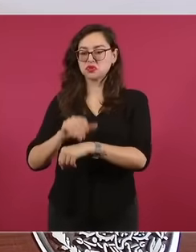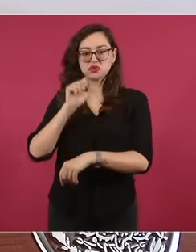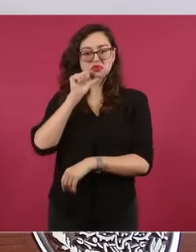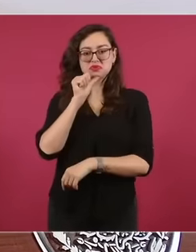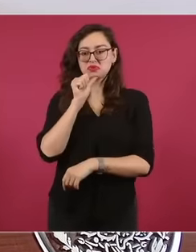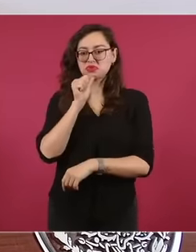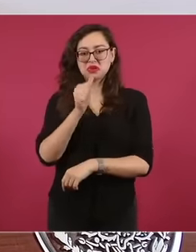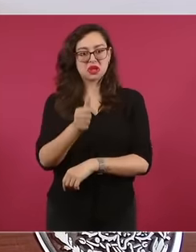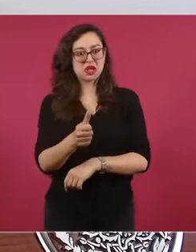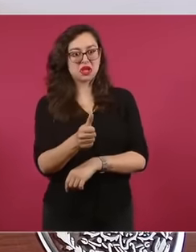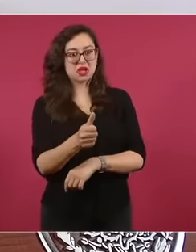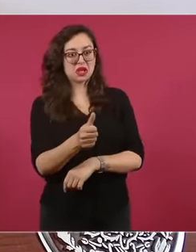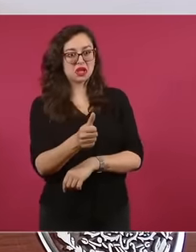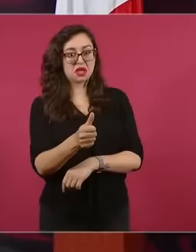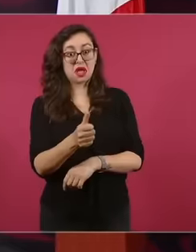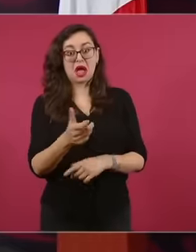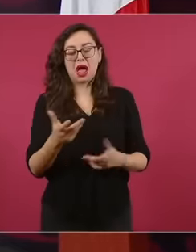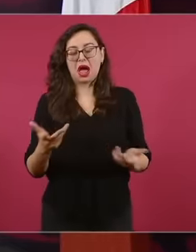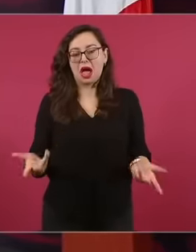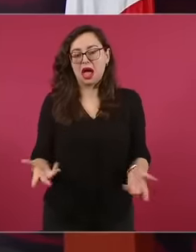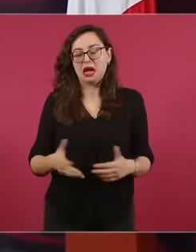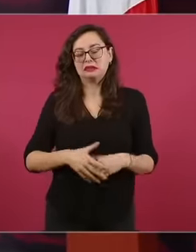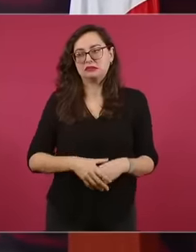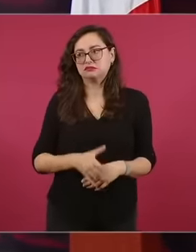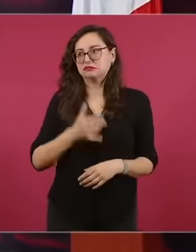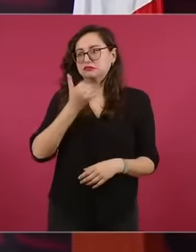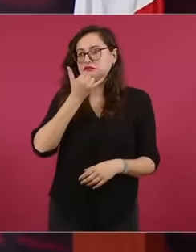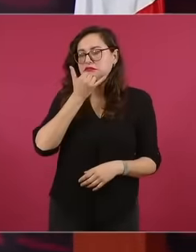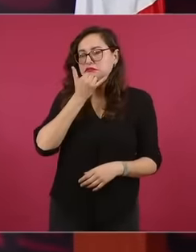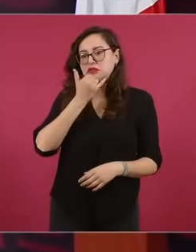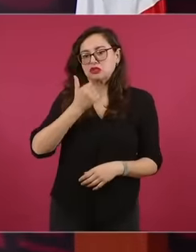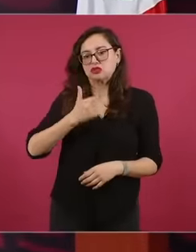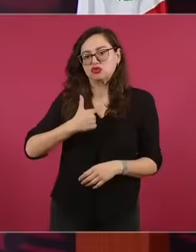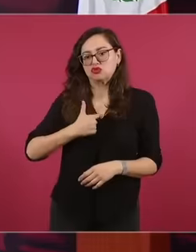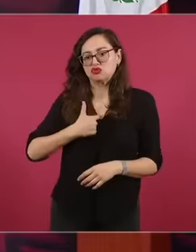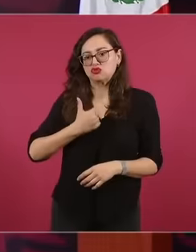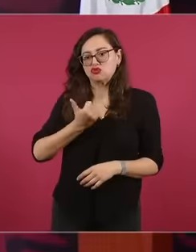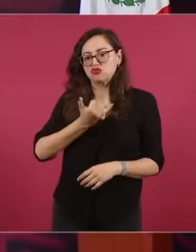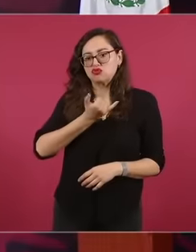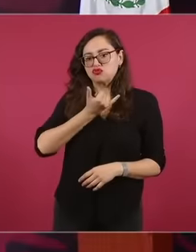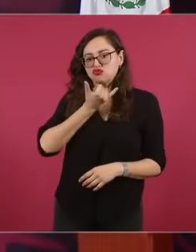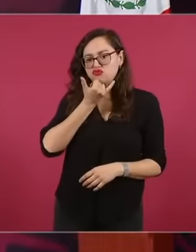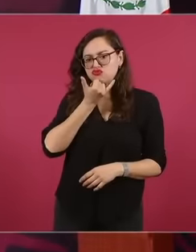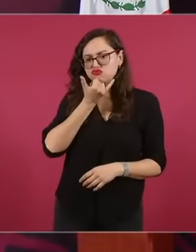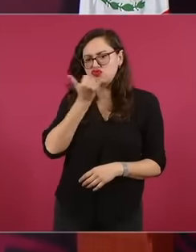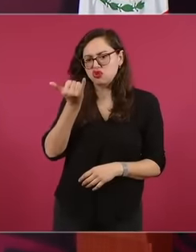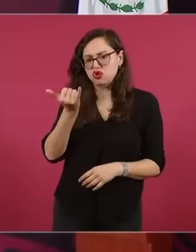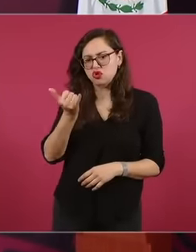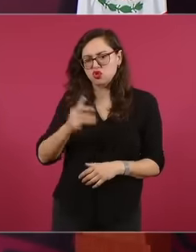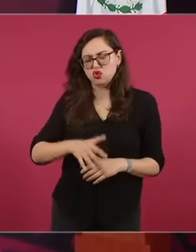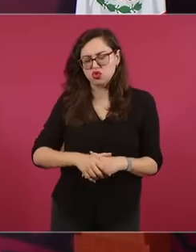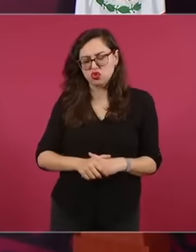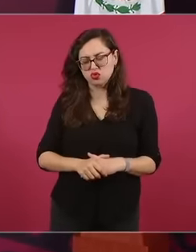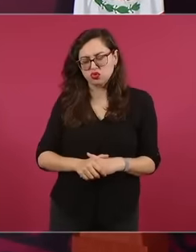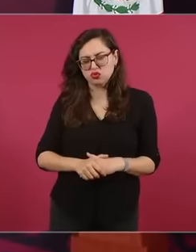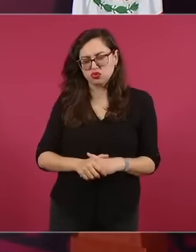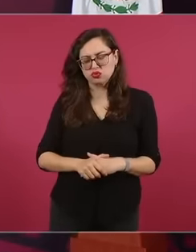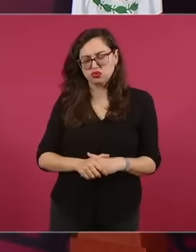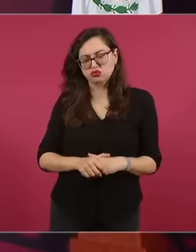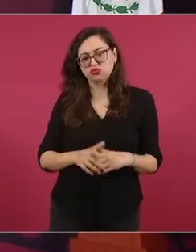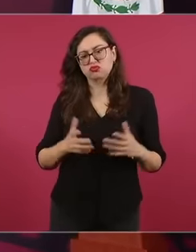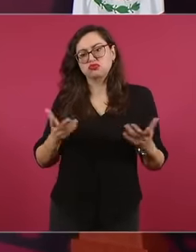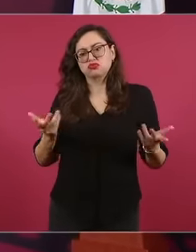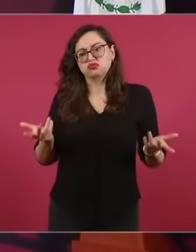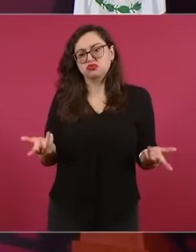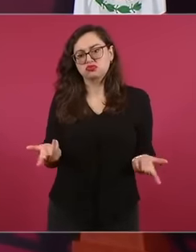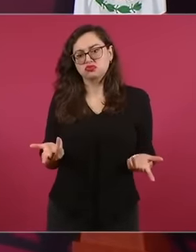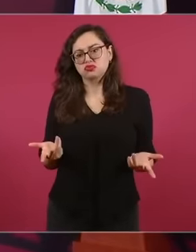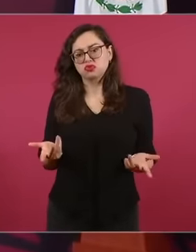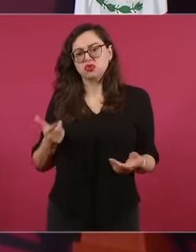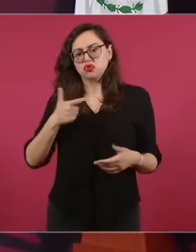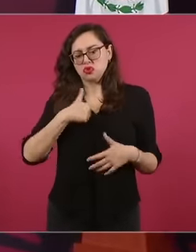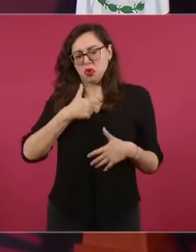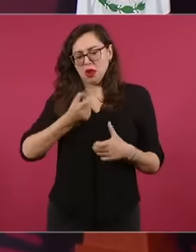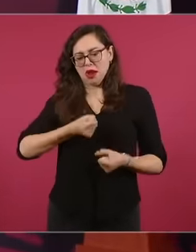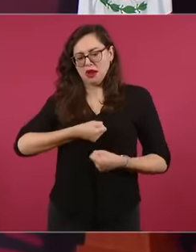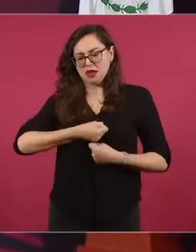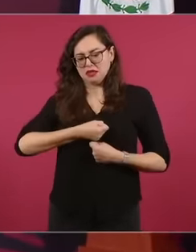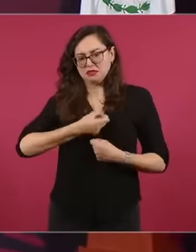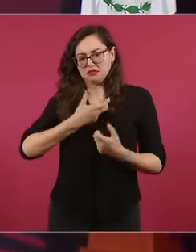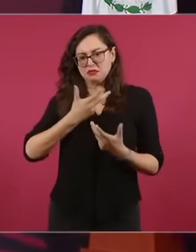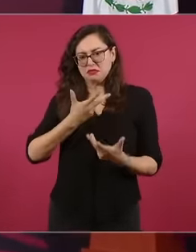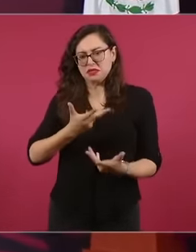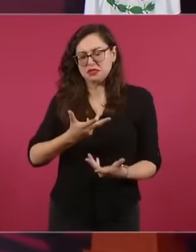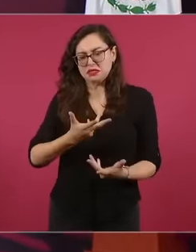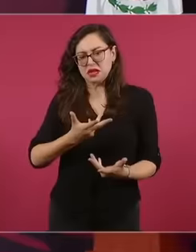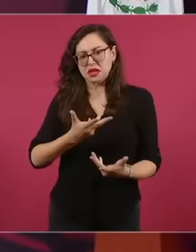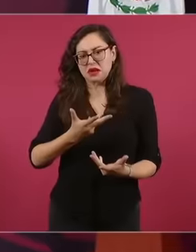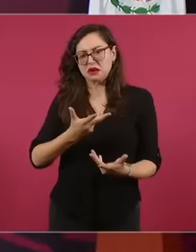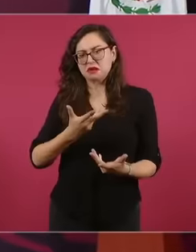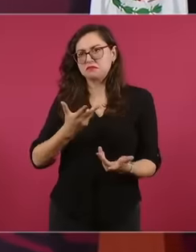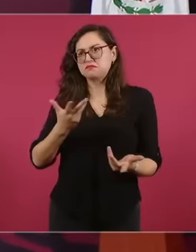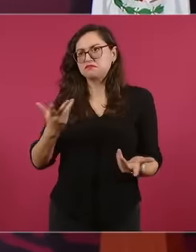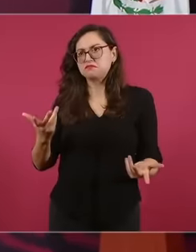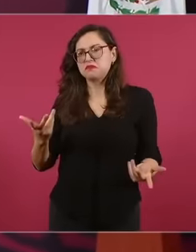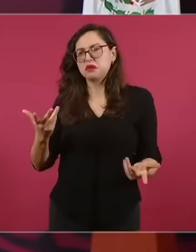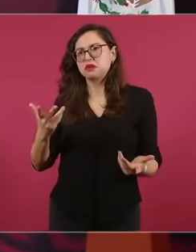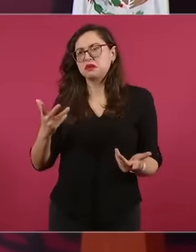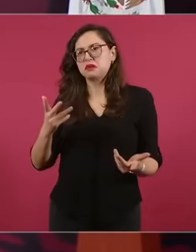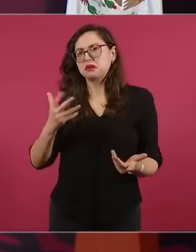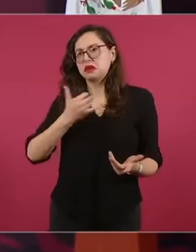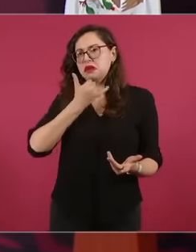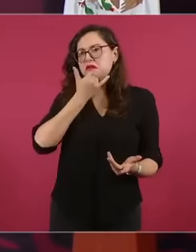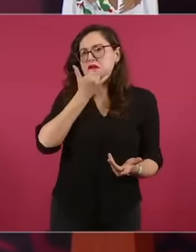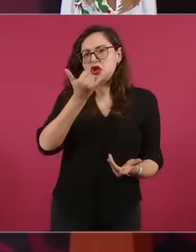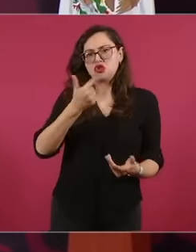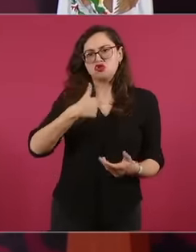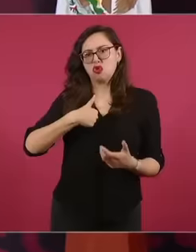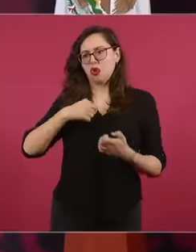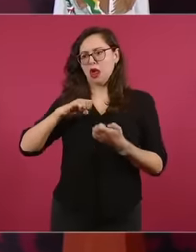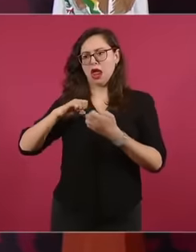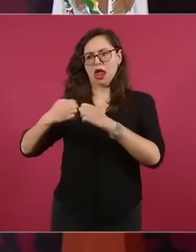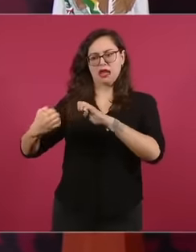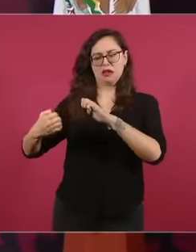did I make that mistake or was it a way of expressing that I don't have enemies, I have